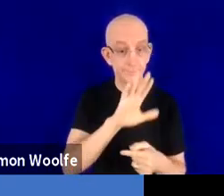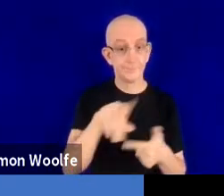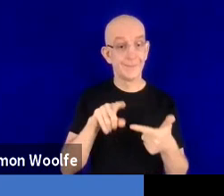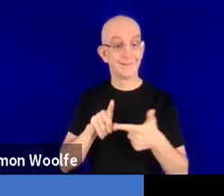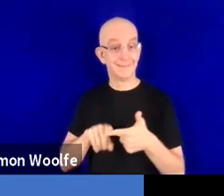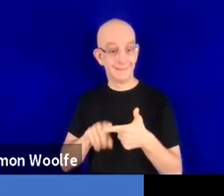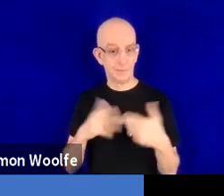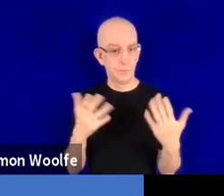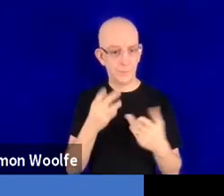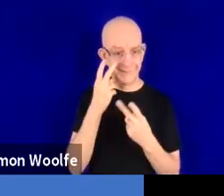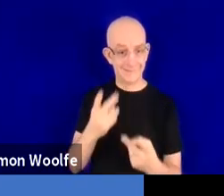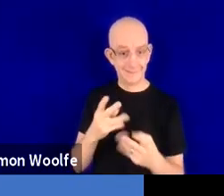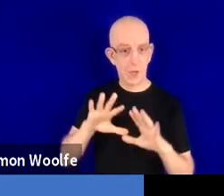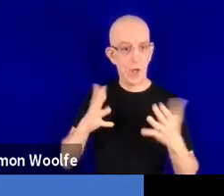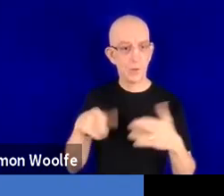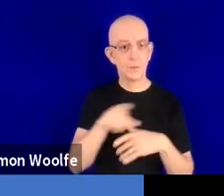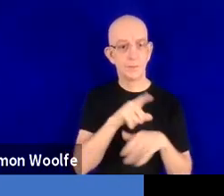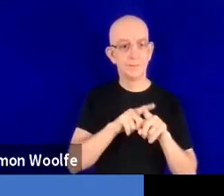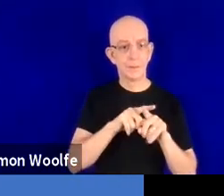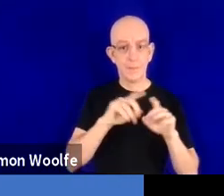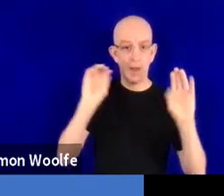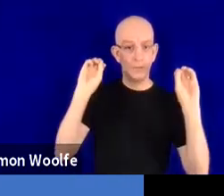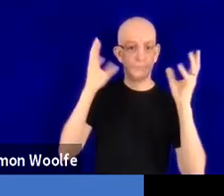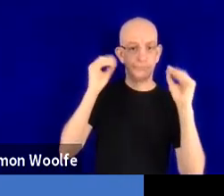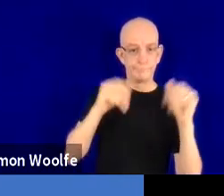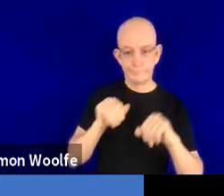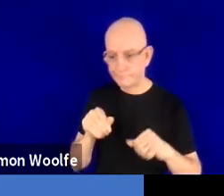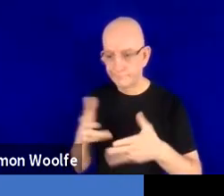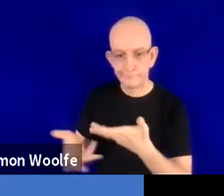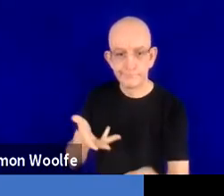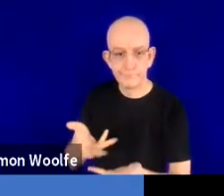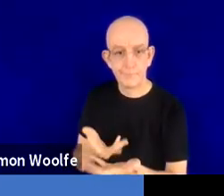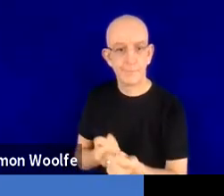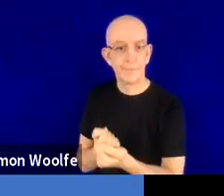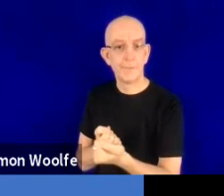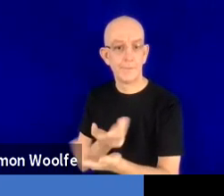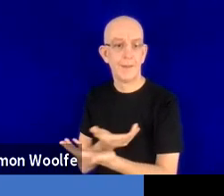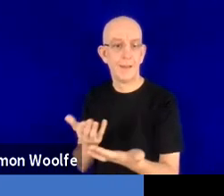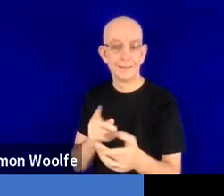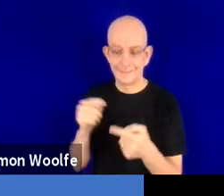also yet looking at the impact of COVID on persons with disabilities and the role of those systems and the two things together